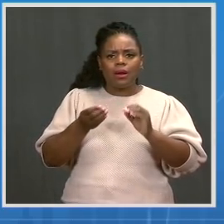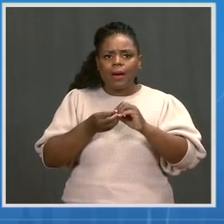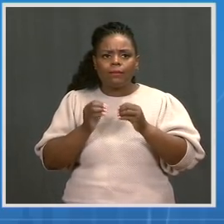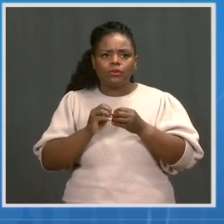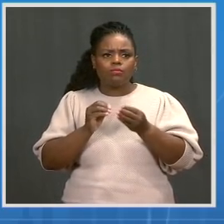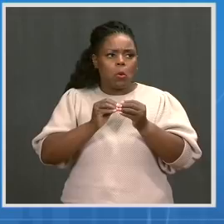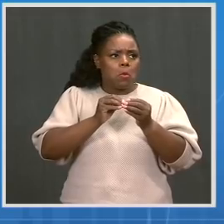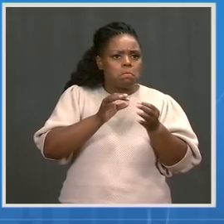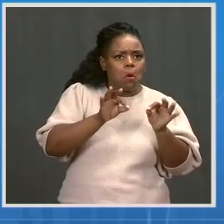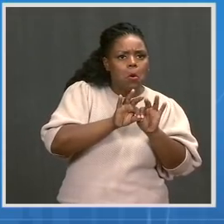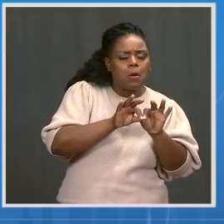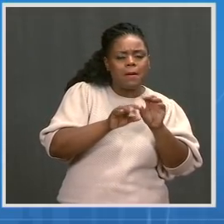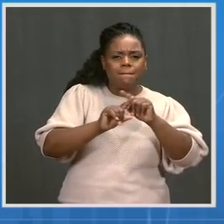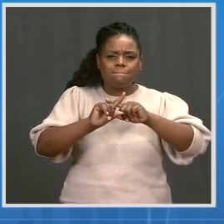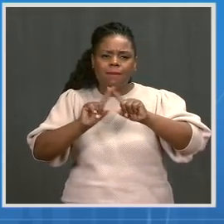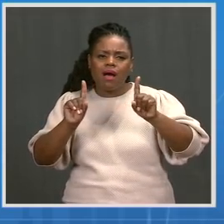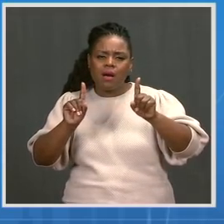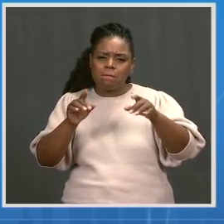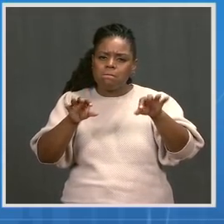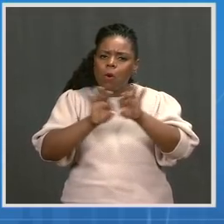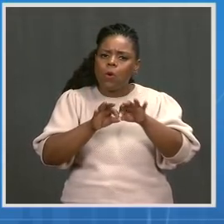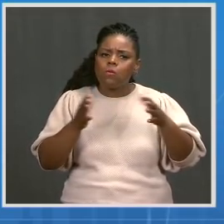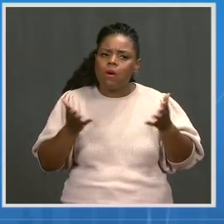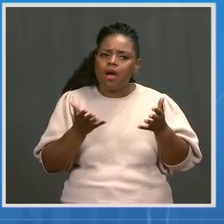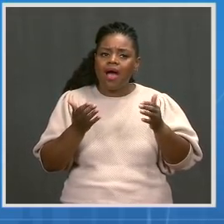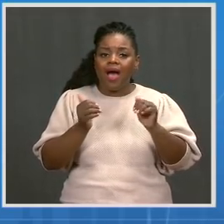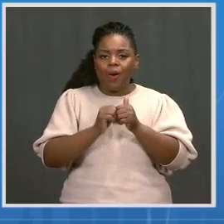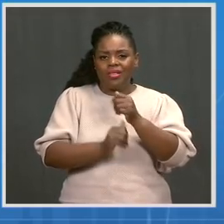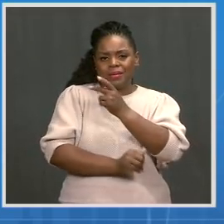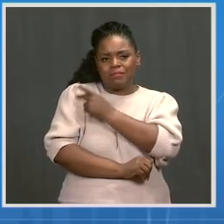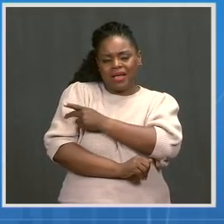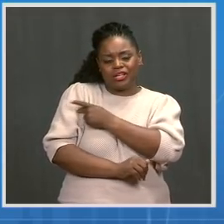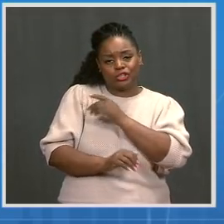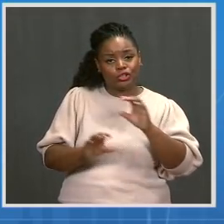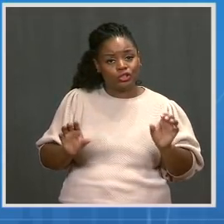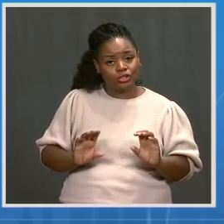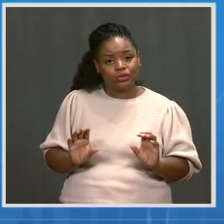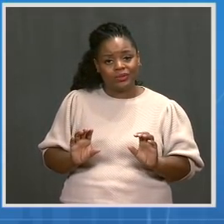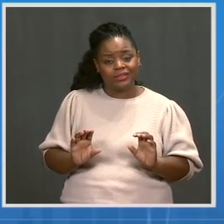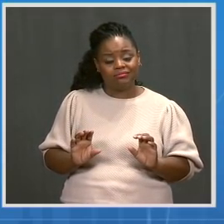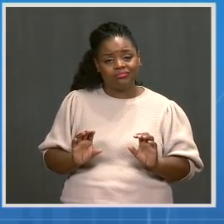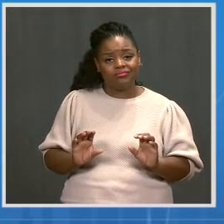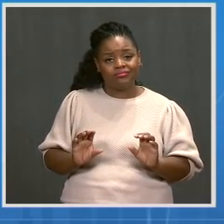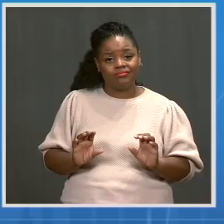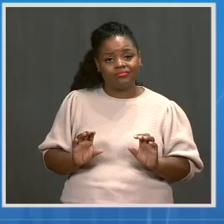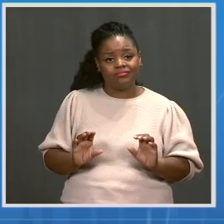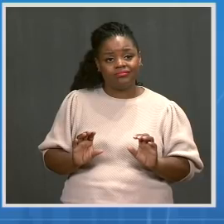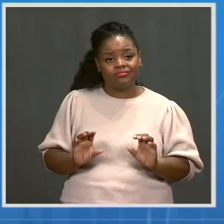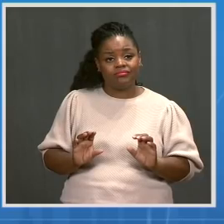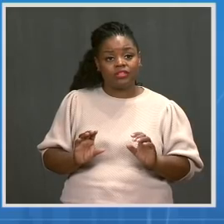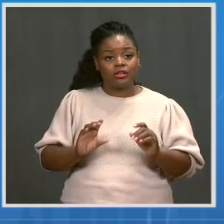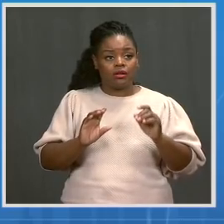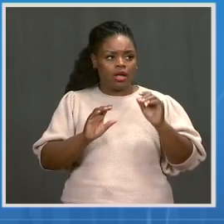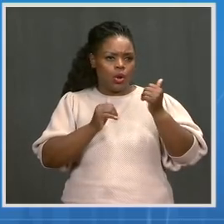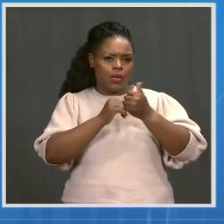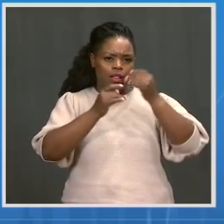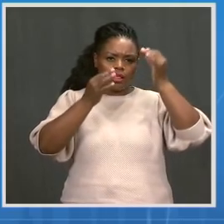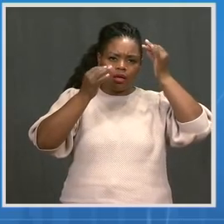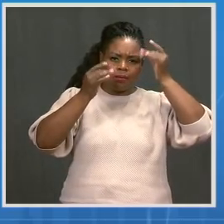How's the patient doing? How are they feeling? What can they do? And similarly, when we think about this effort, the most important goal that we're focused on is: